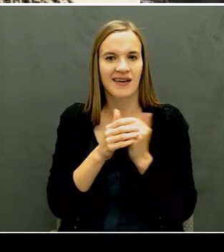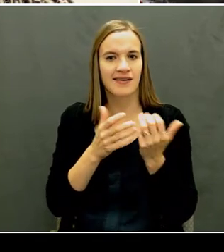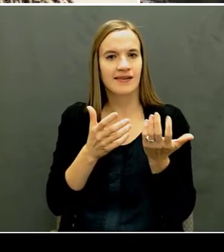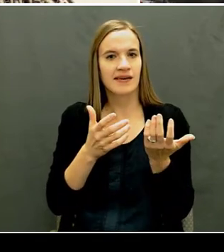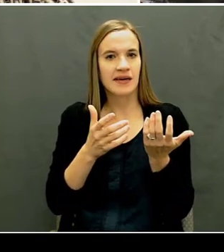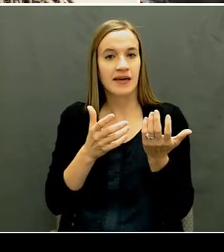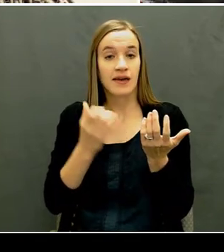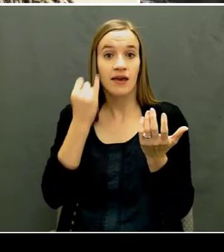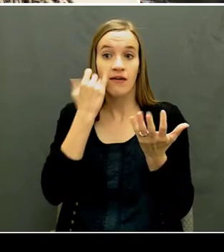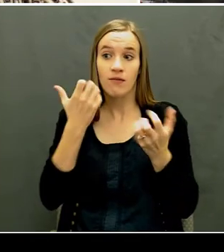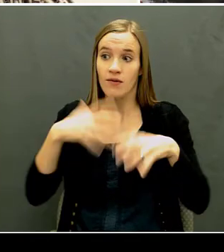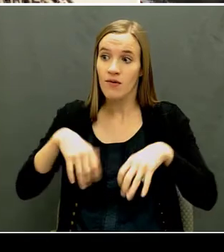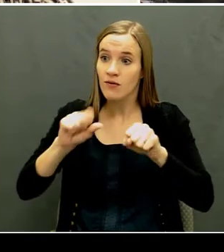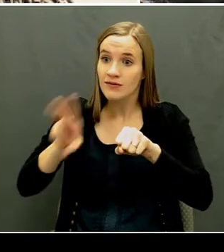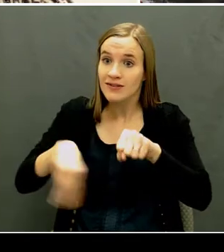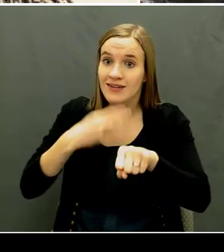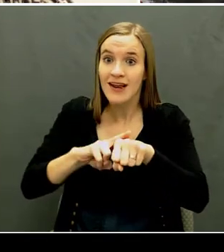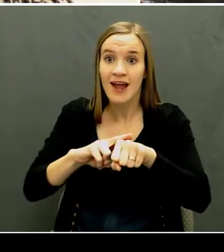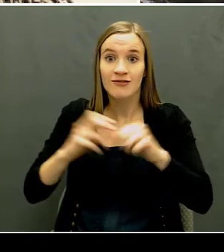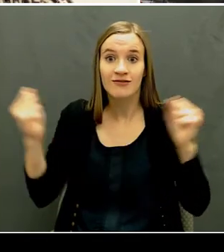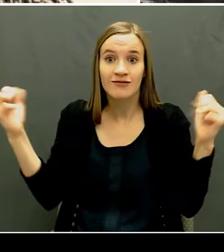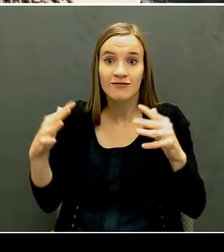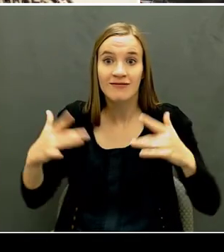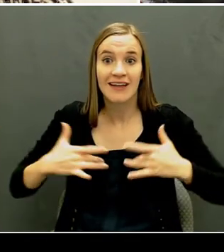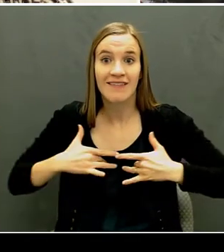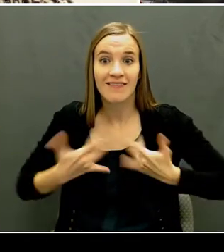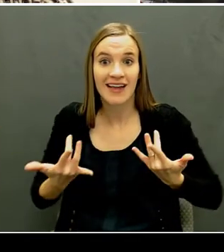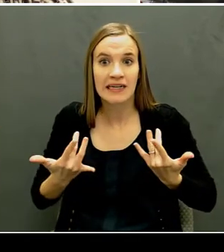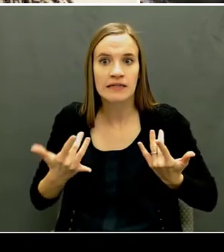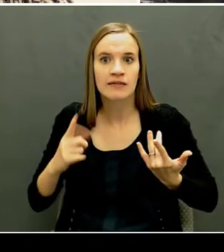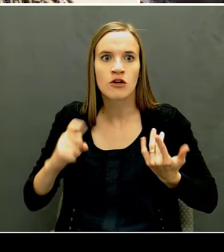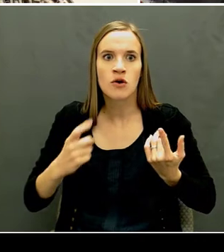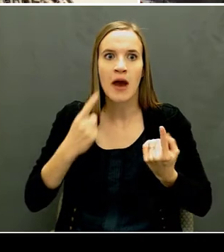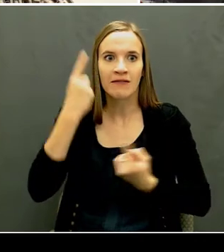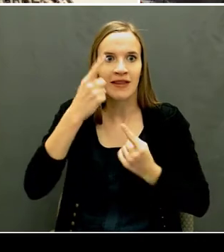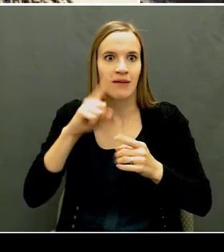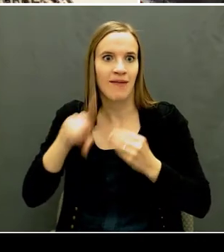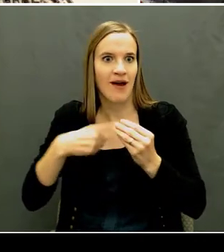thinking about now, you don't we have an anniversary, why don't we take something like, you